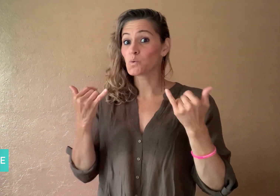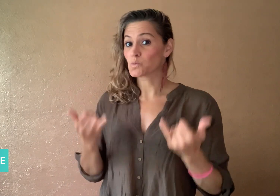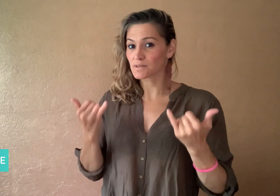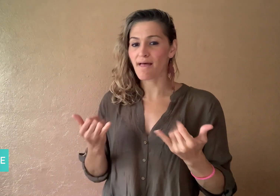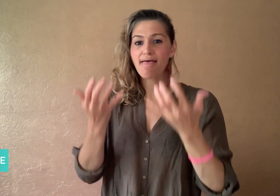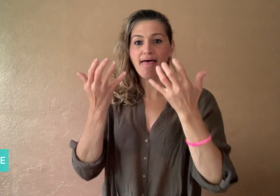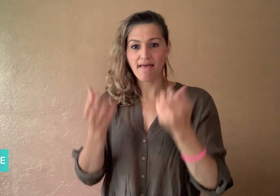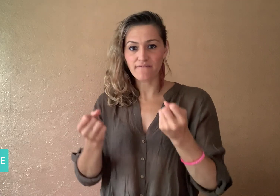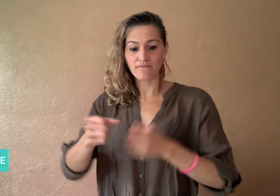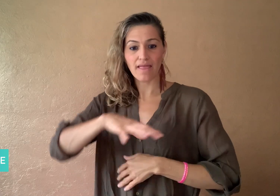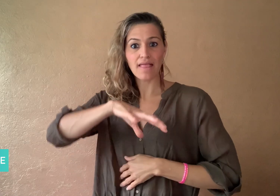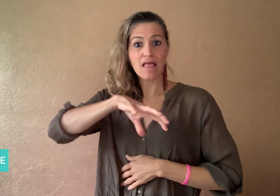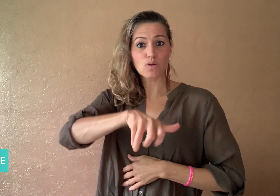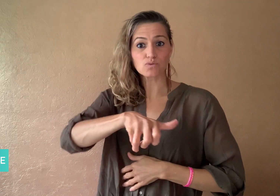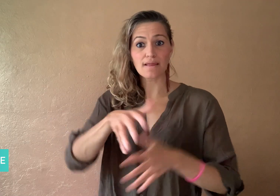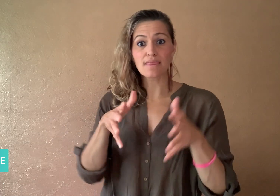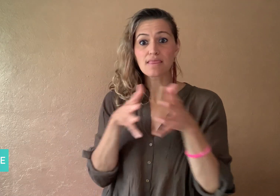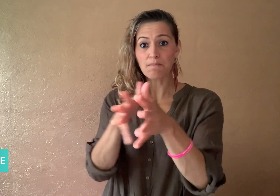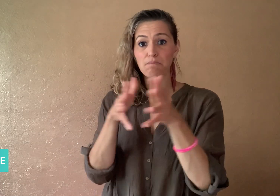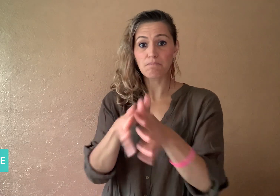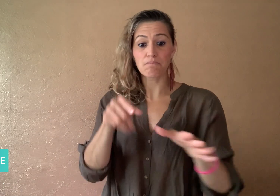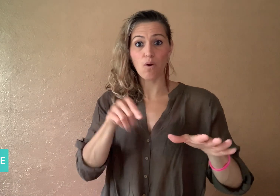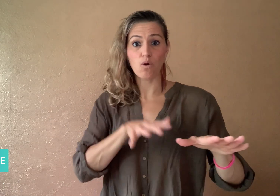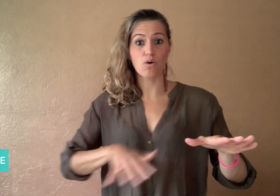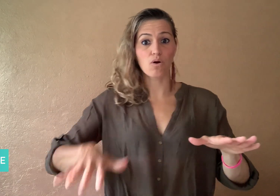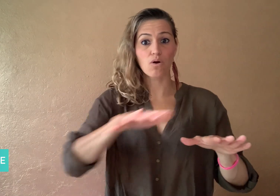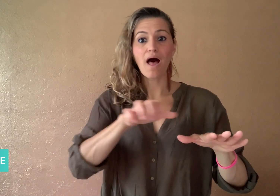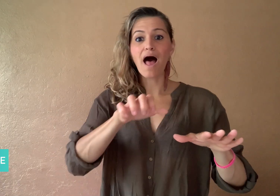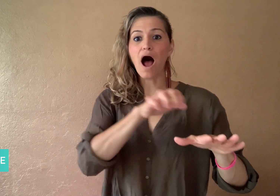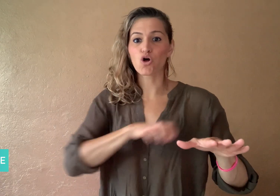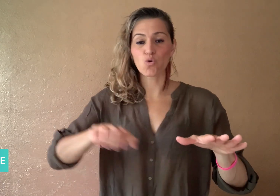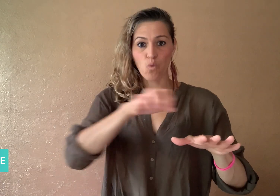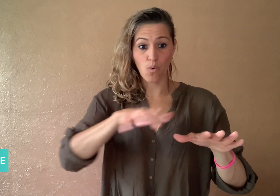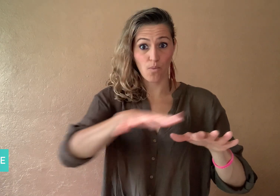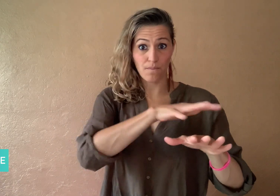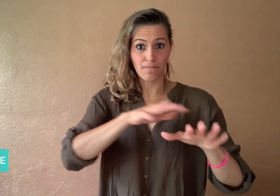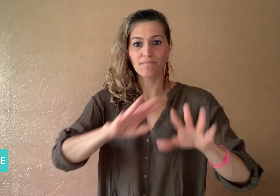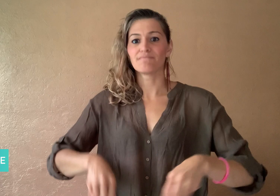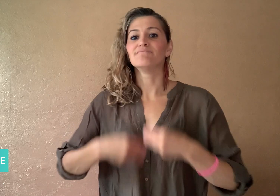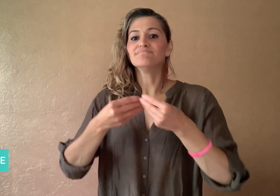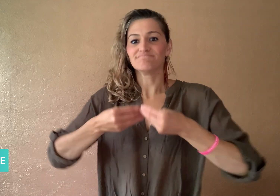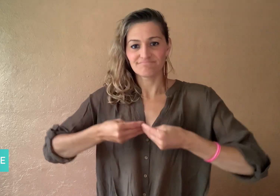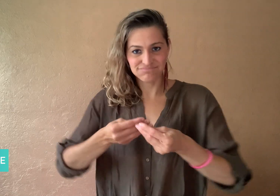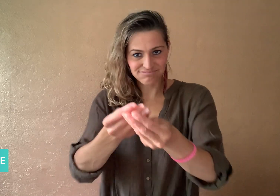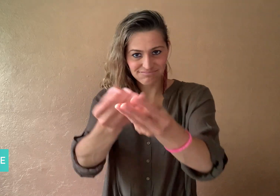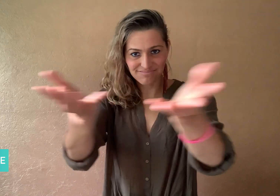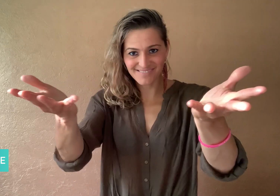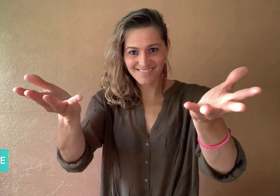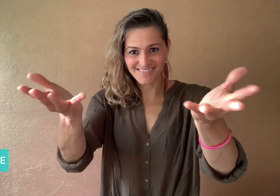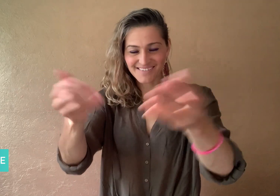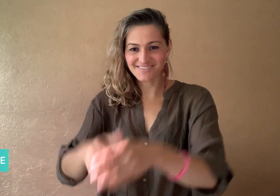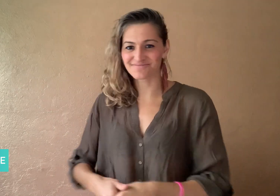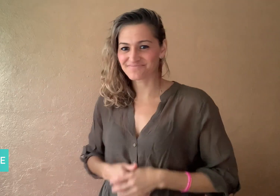Today, we also will have a Regional Report from Europe.